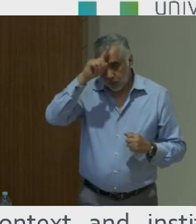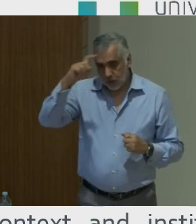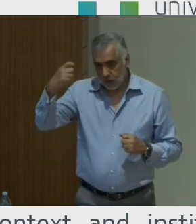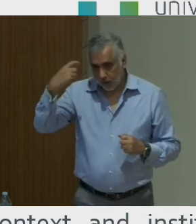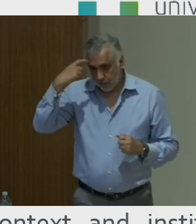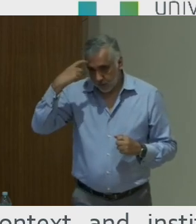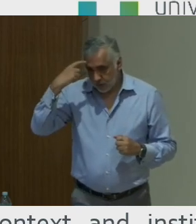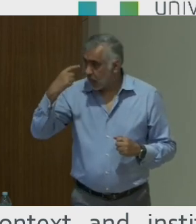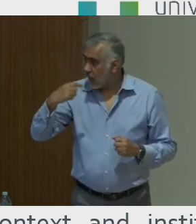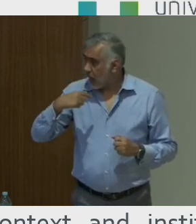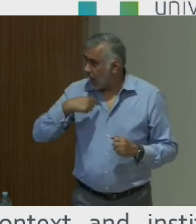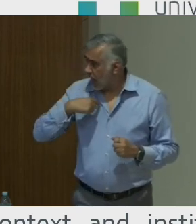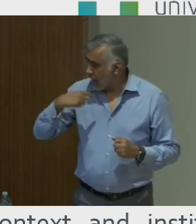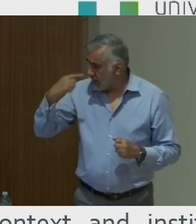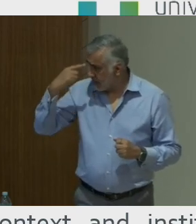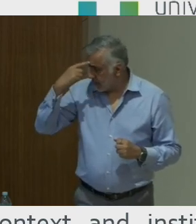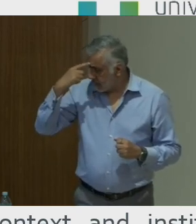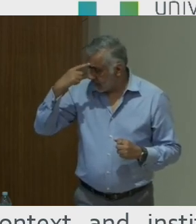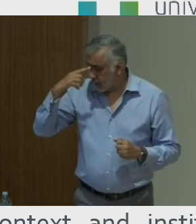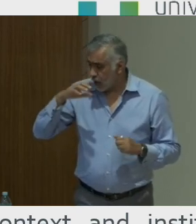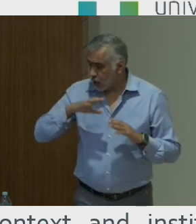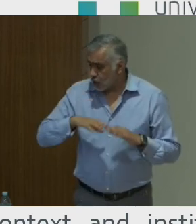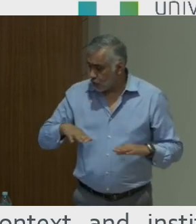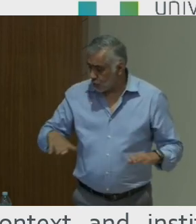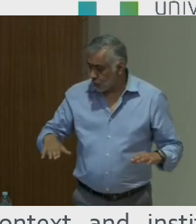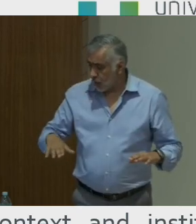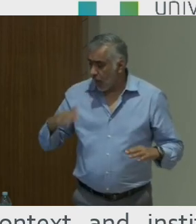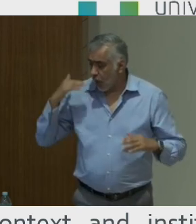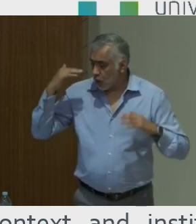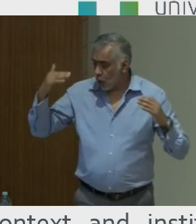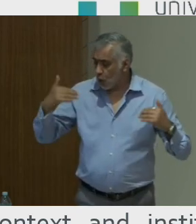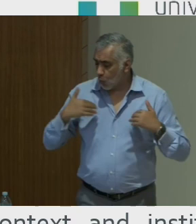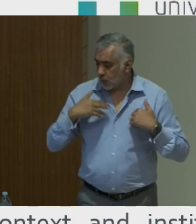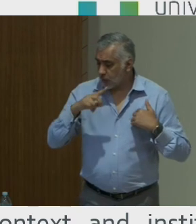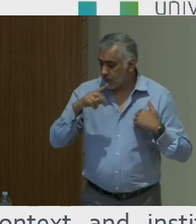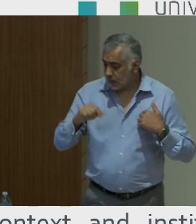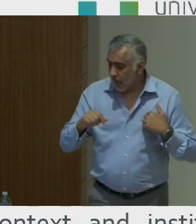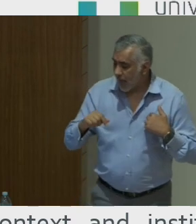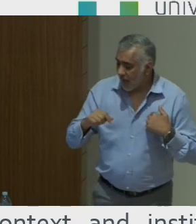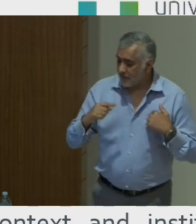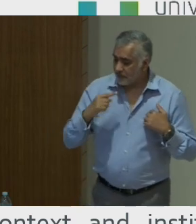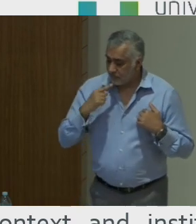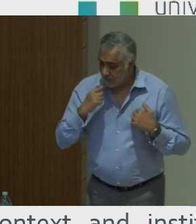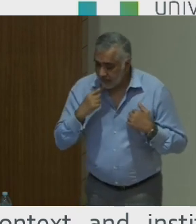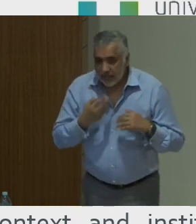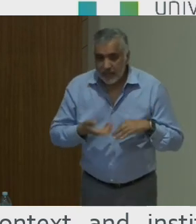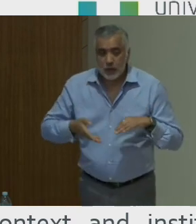I think children and adults with disabilities have a significantly increased risk for all